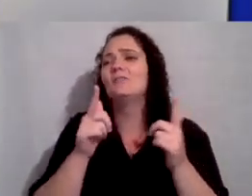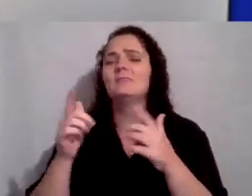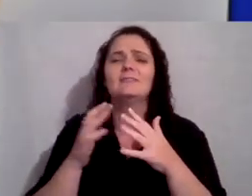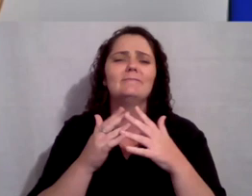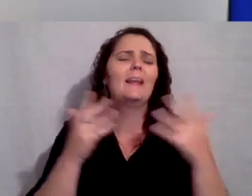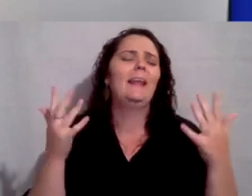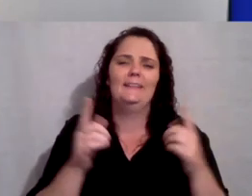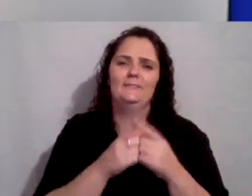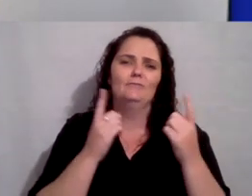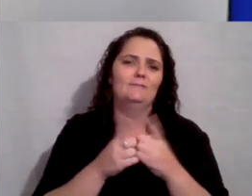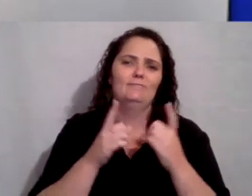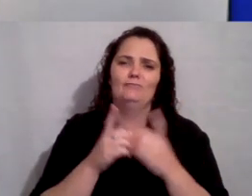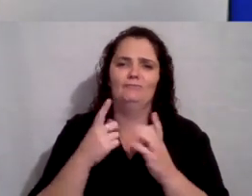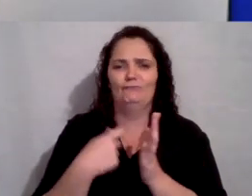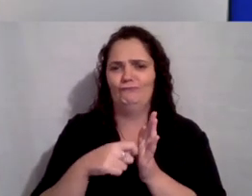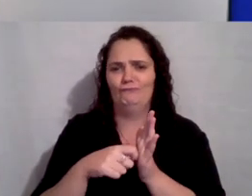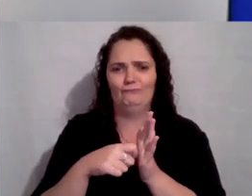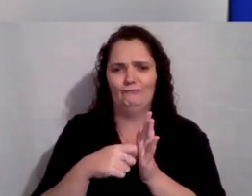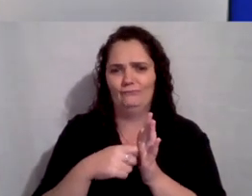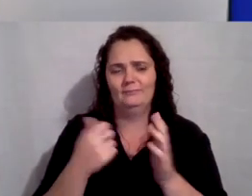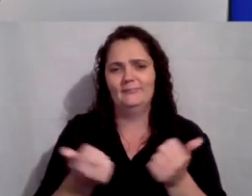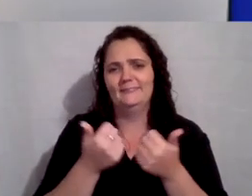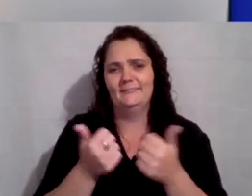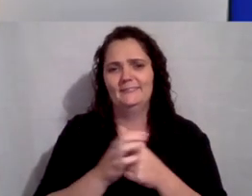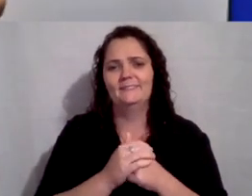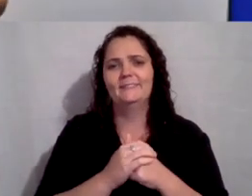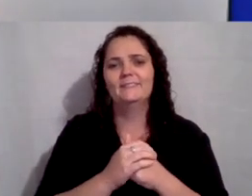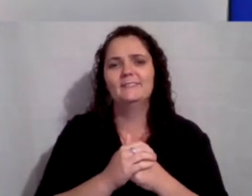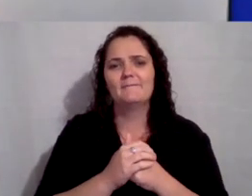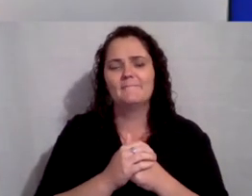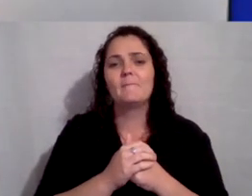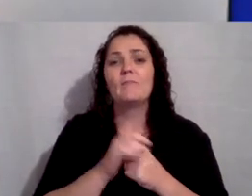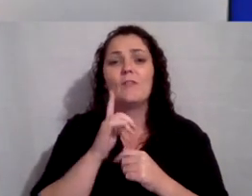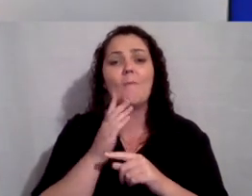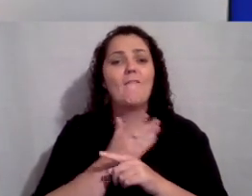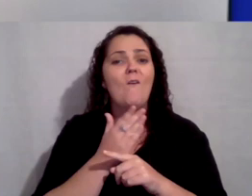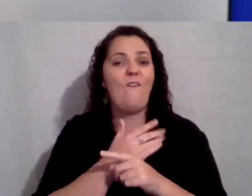possibilities and potentials out there. Prior to rubber erasers, artists use bread